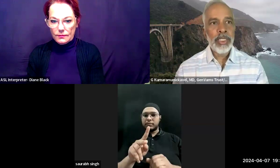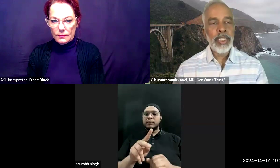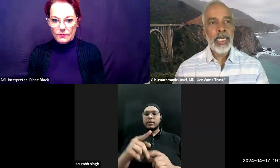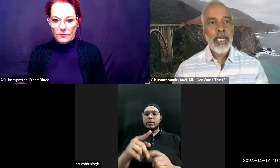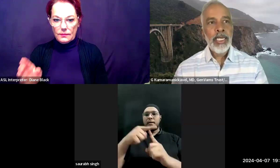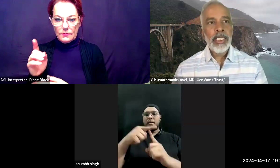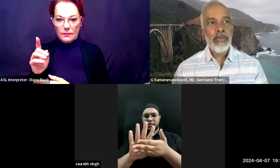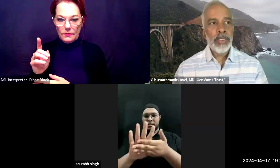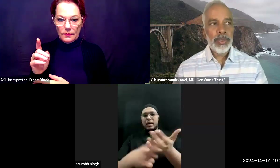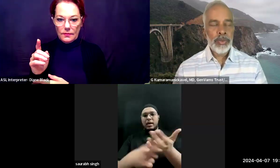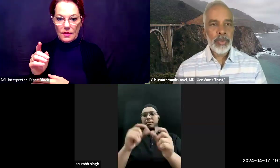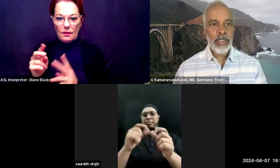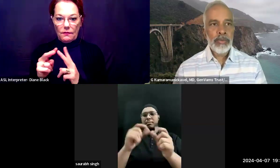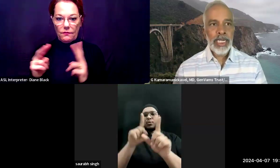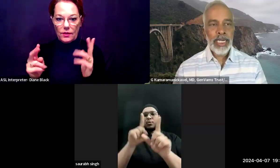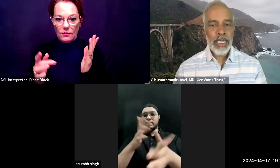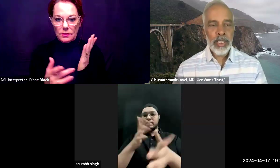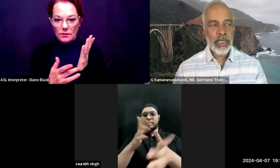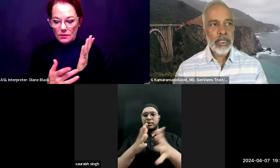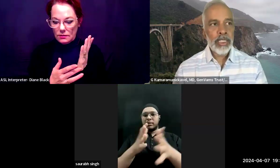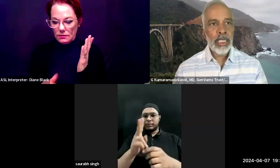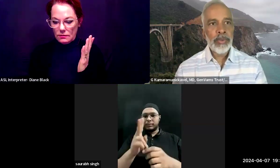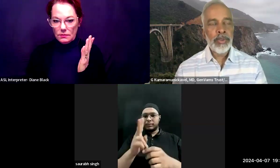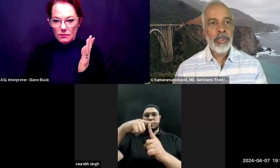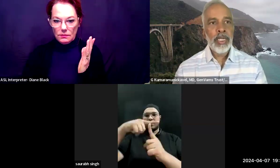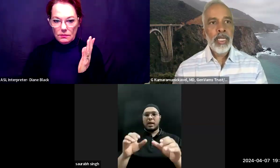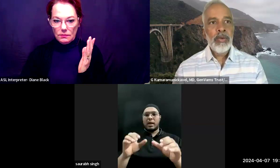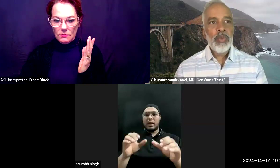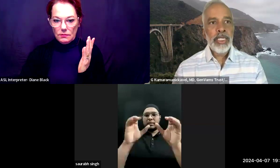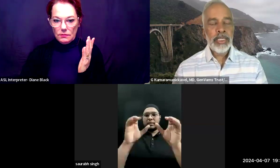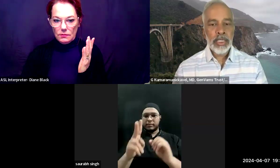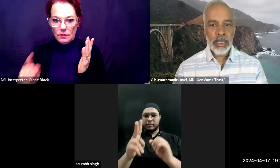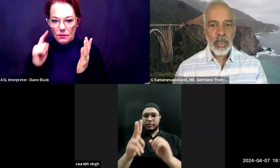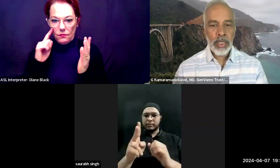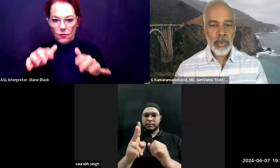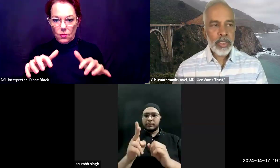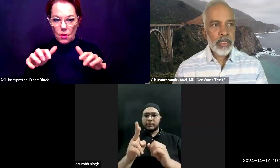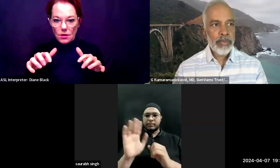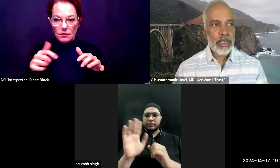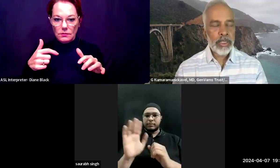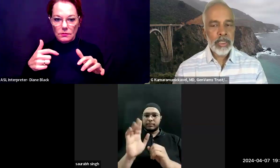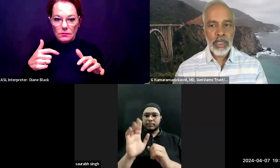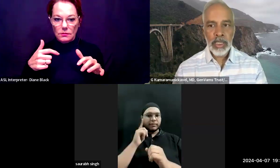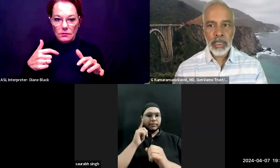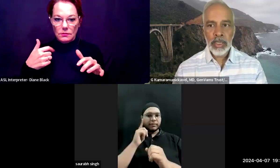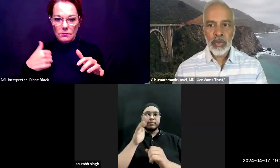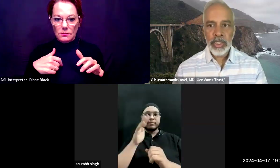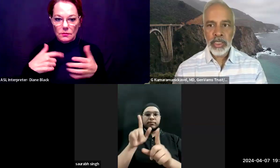be given to a very lay audience and therefore we'll discuss a lot about therapies in the question